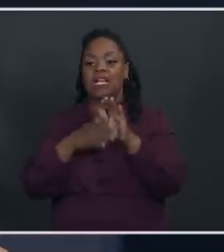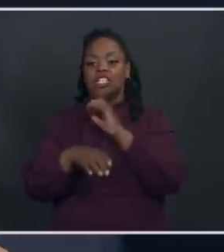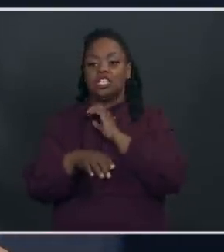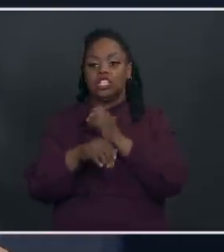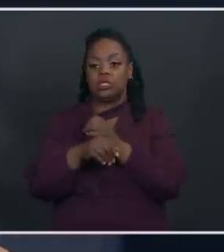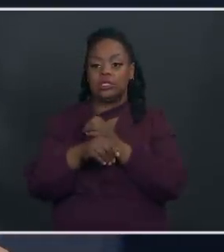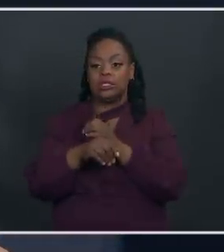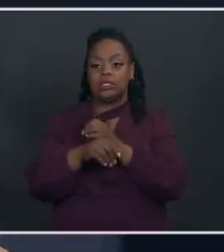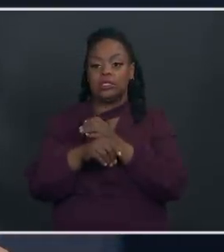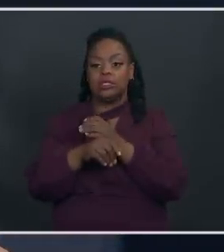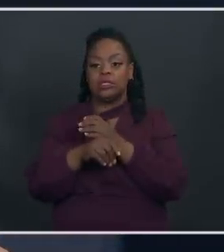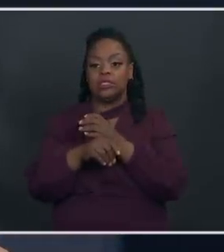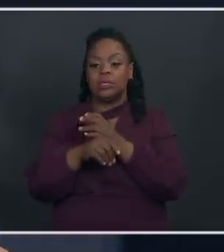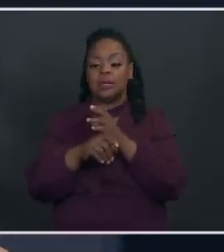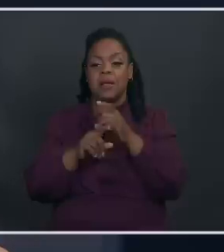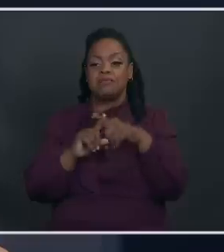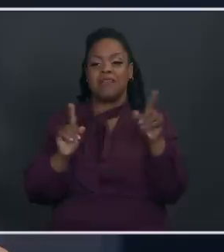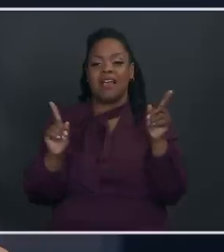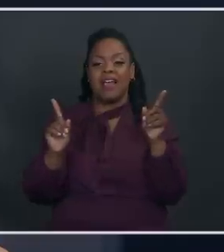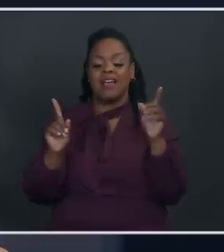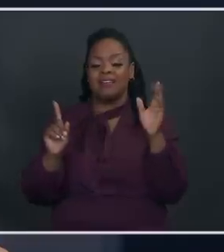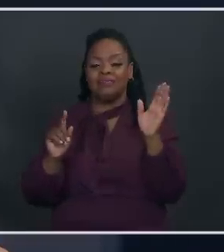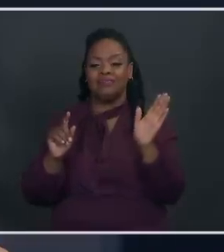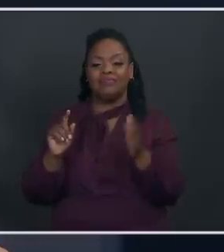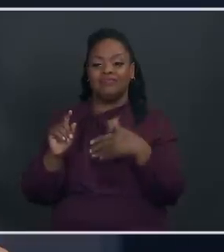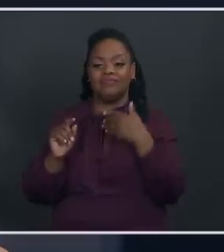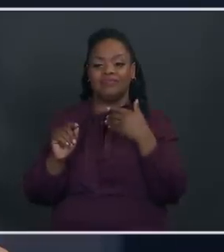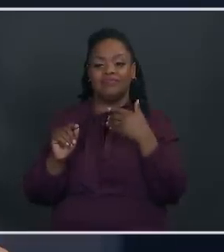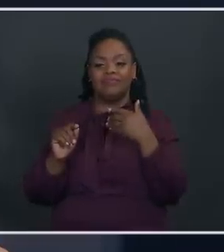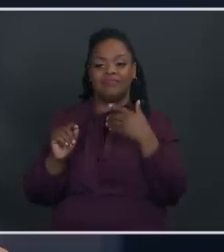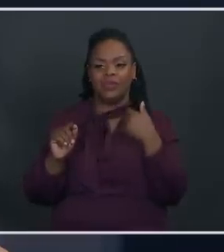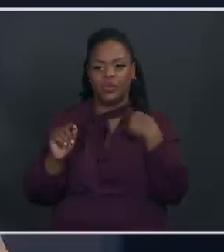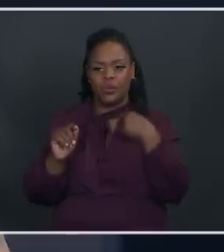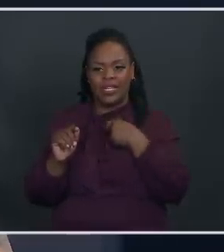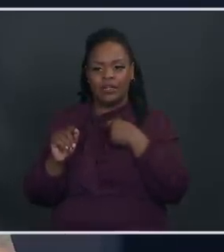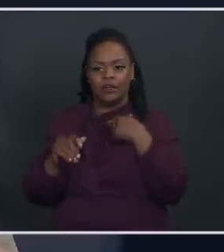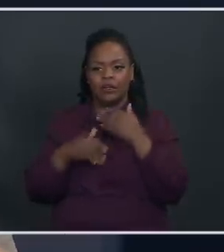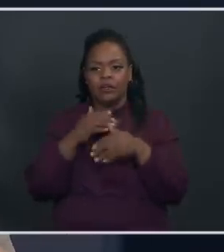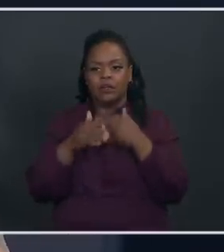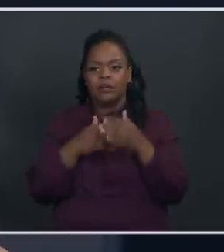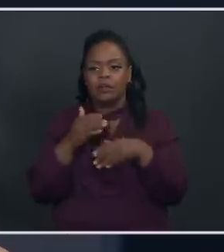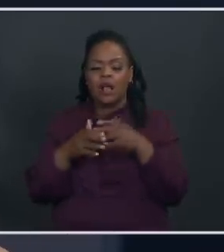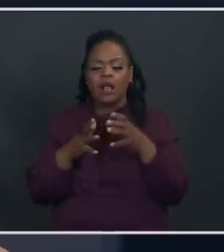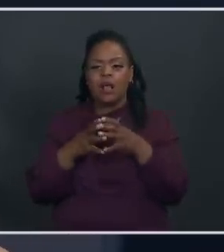it's gone faster and farther than anyone ever expected. And the idea that we could,